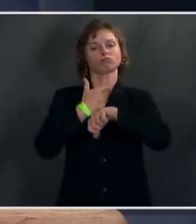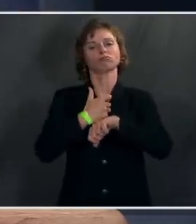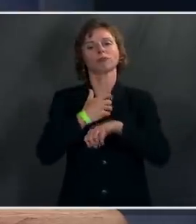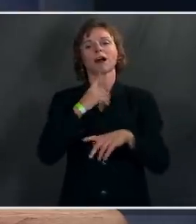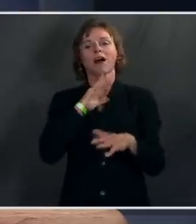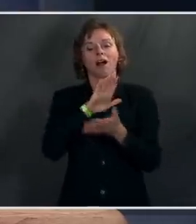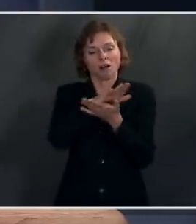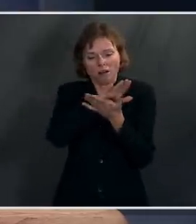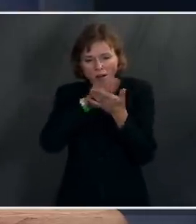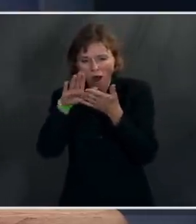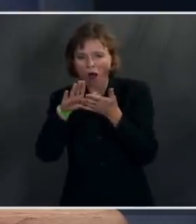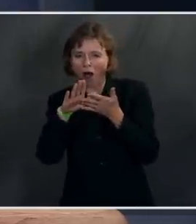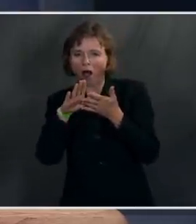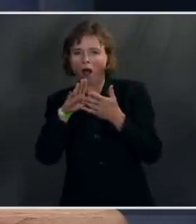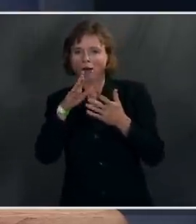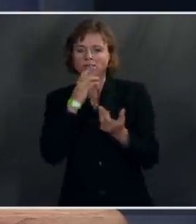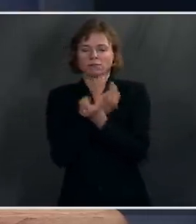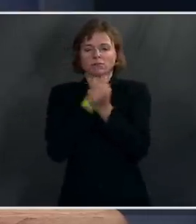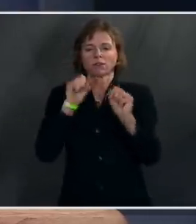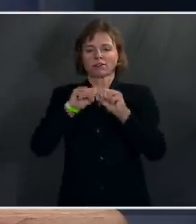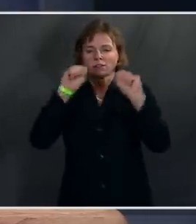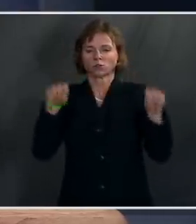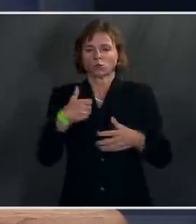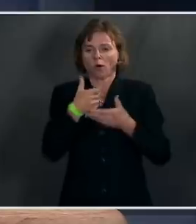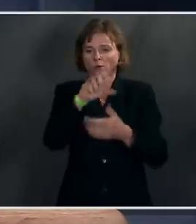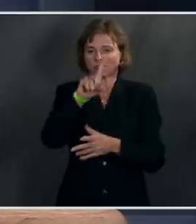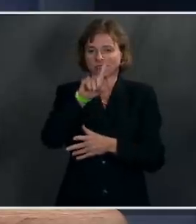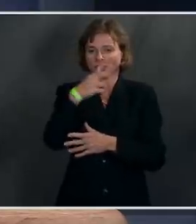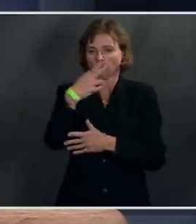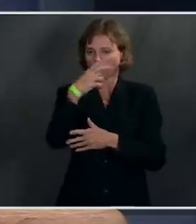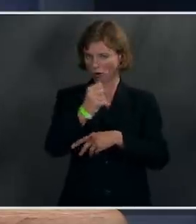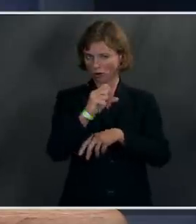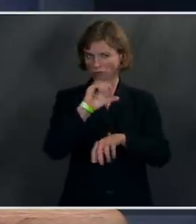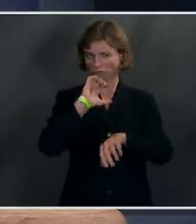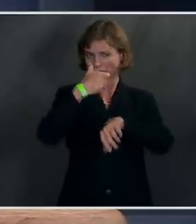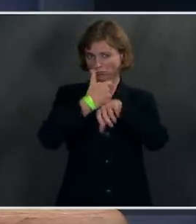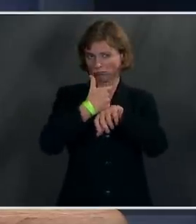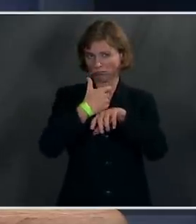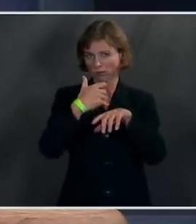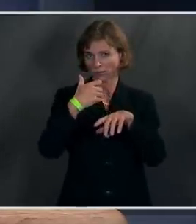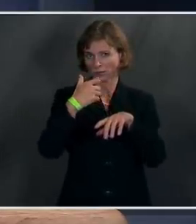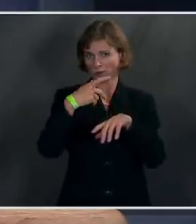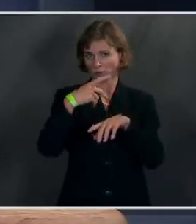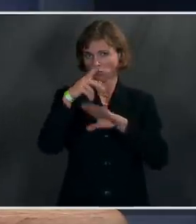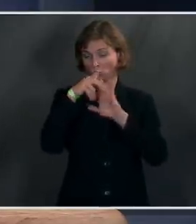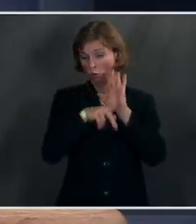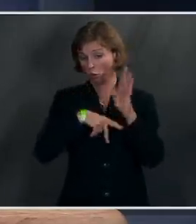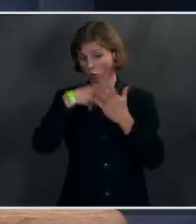the Migrant Protection Protocols program, which had led to a humanitarian crisis in northern Mexico.